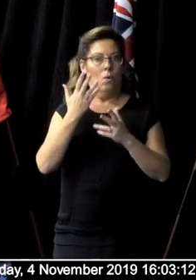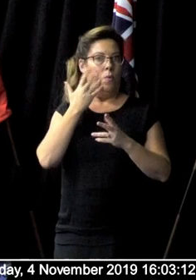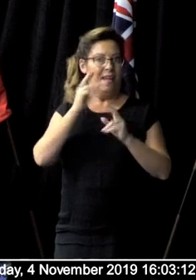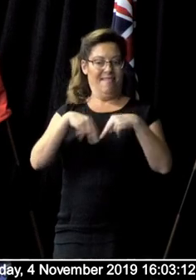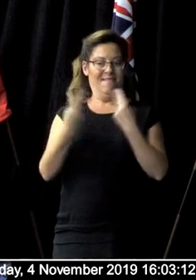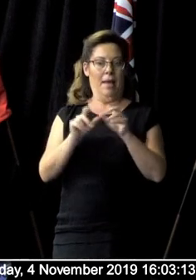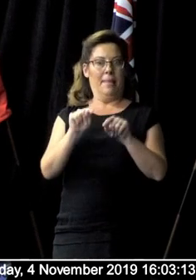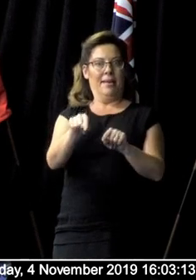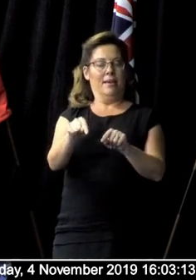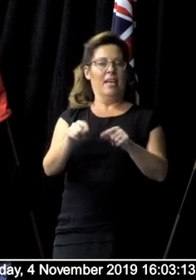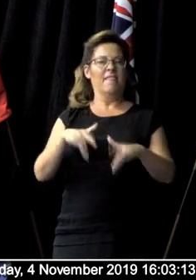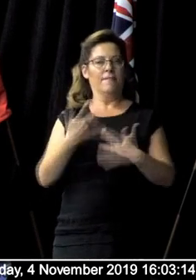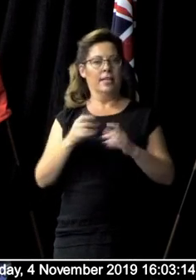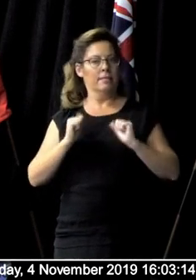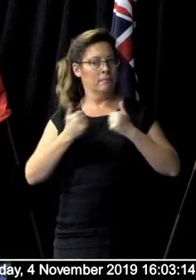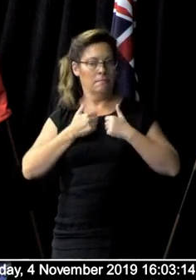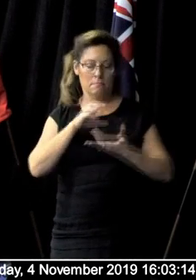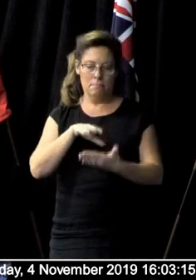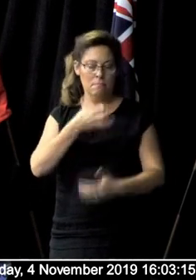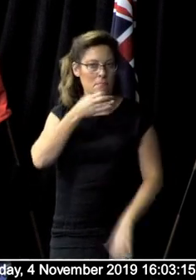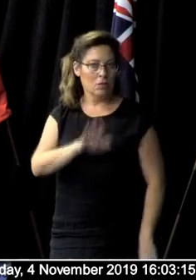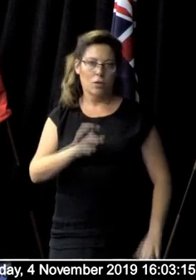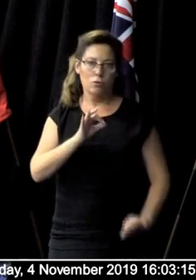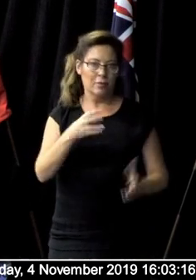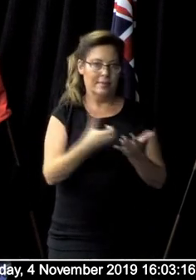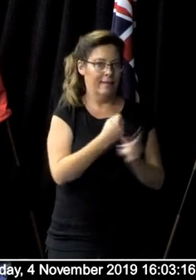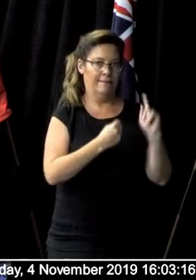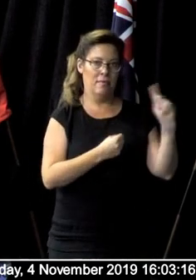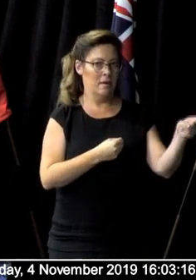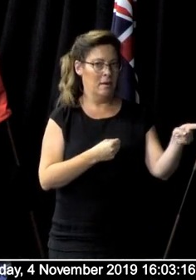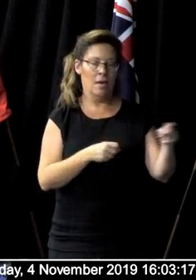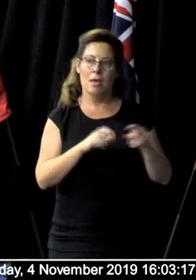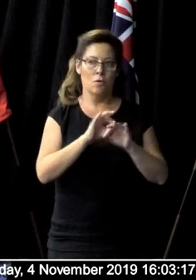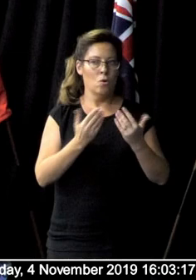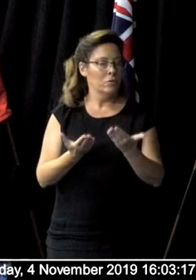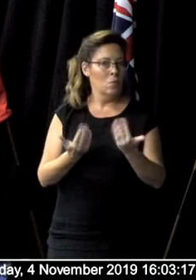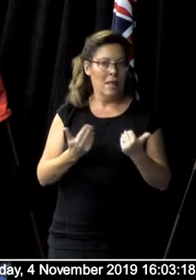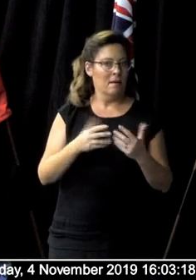their child will be safe, they don’t feel their child will be kind of supported, the